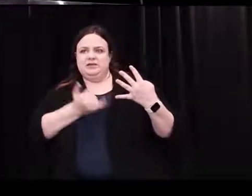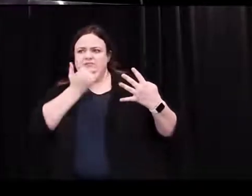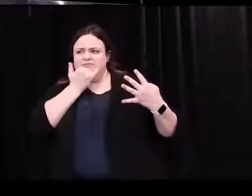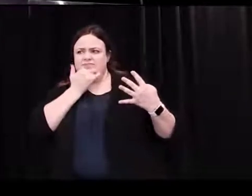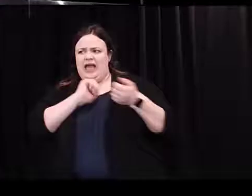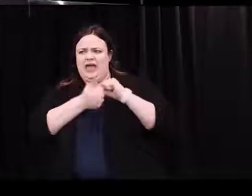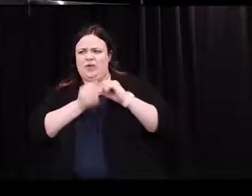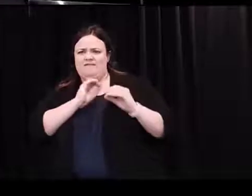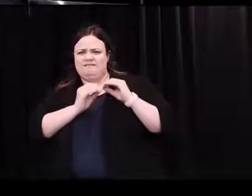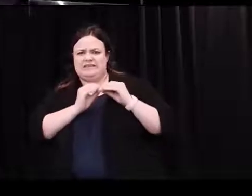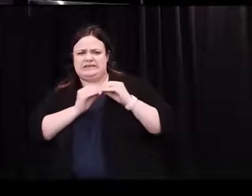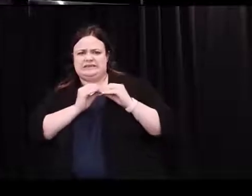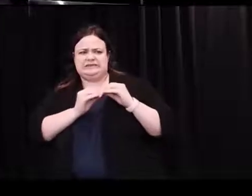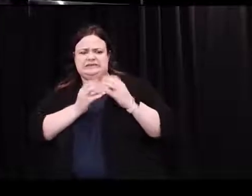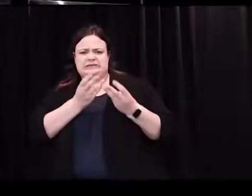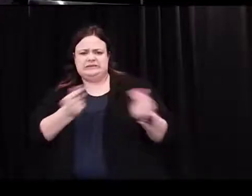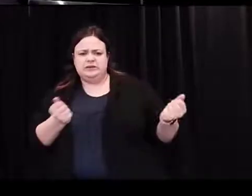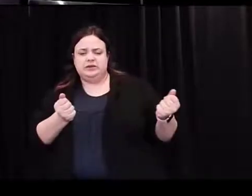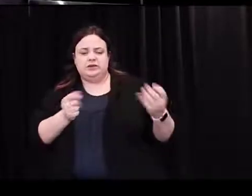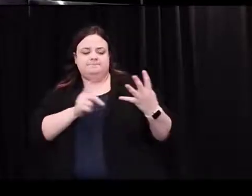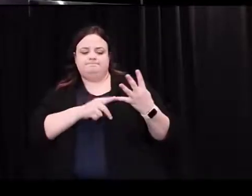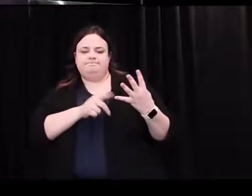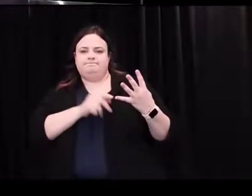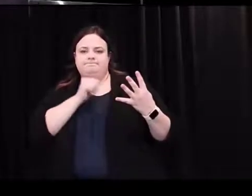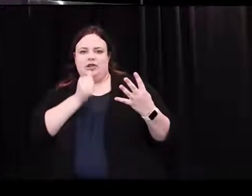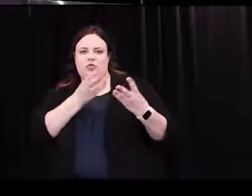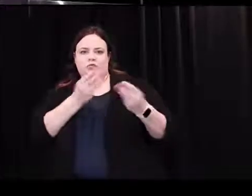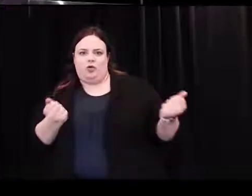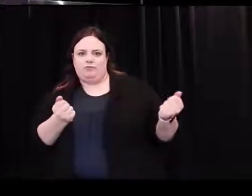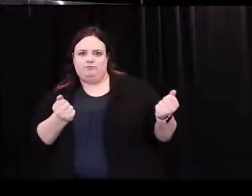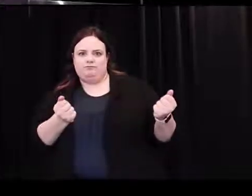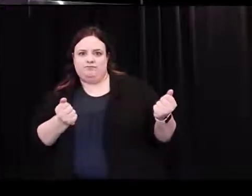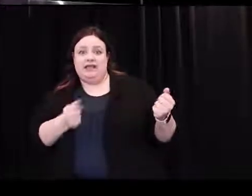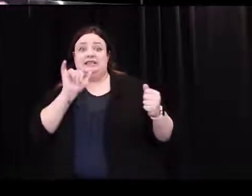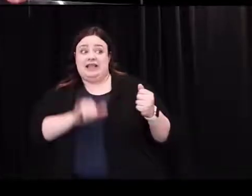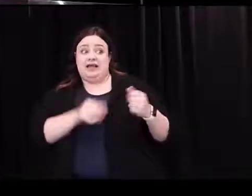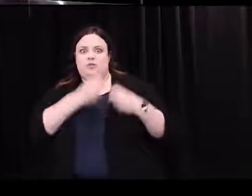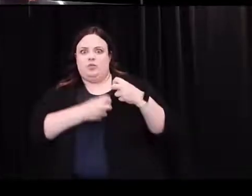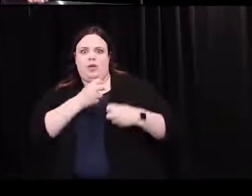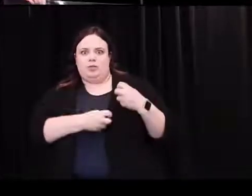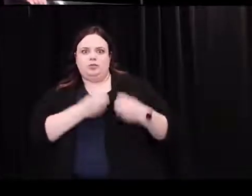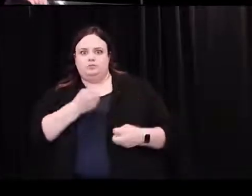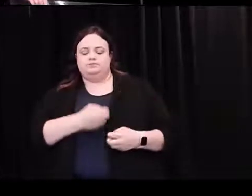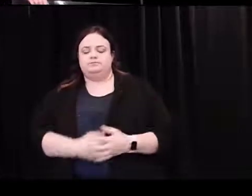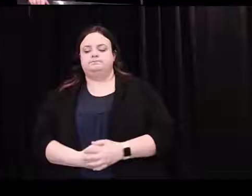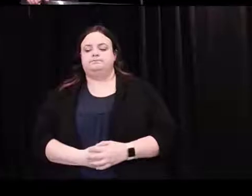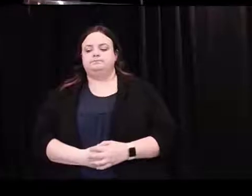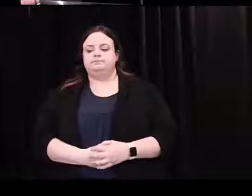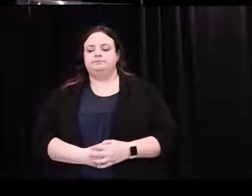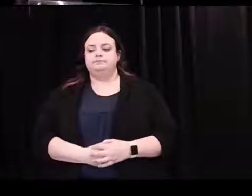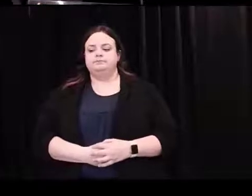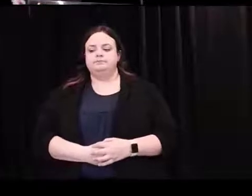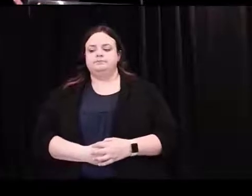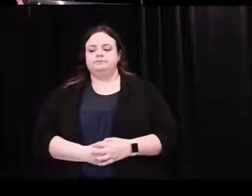it?" they they don't really quite get that one right and hat's a huge problem. This is a quote